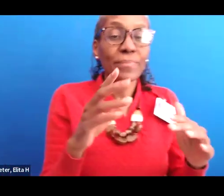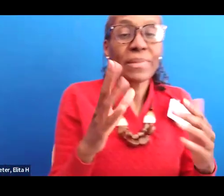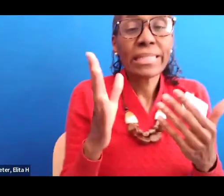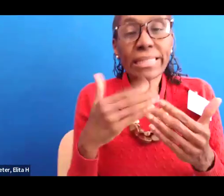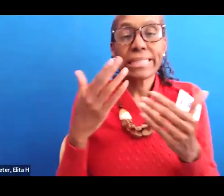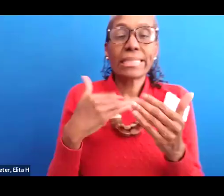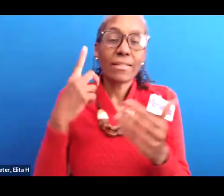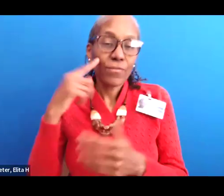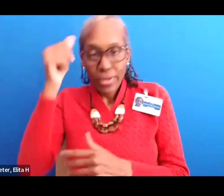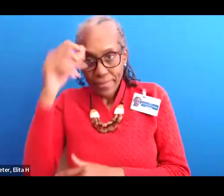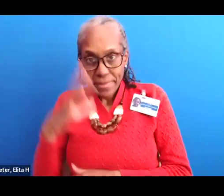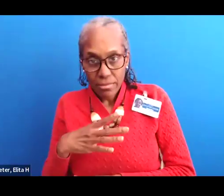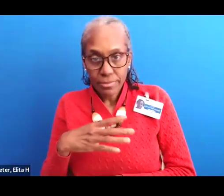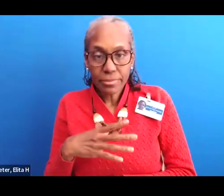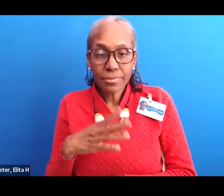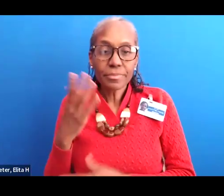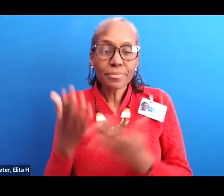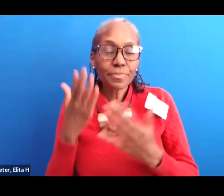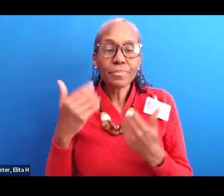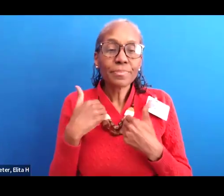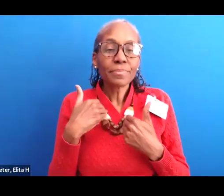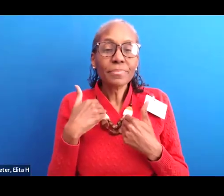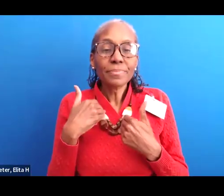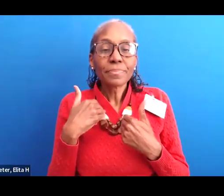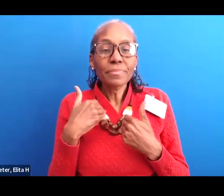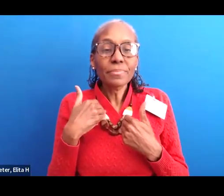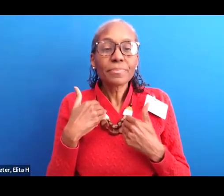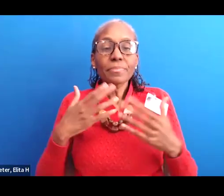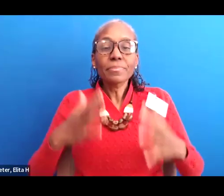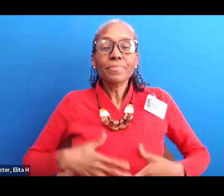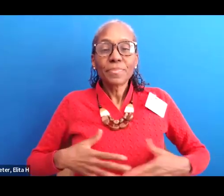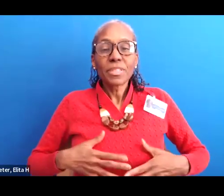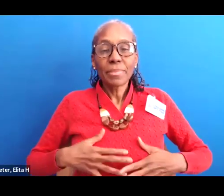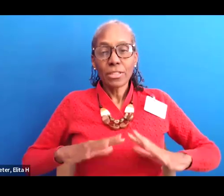For men who have maybe a tummy that's overhanging, and